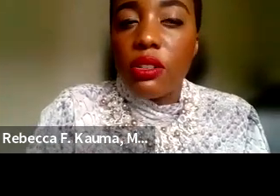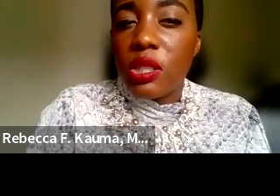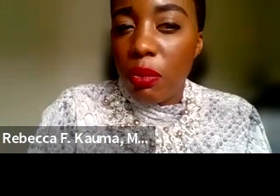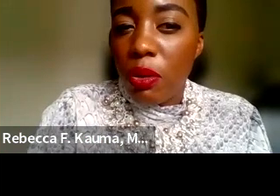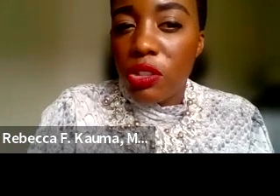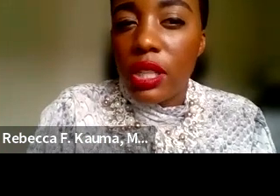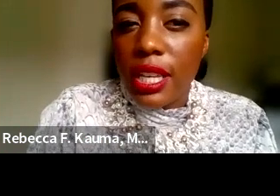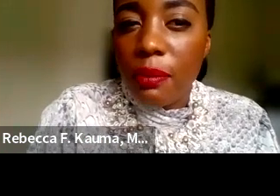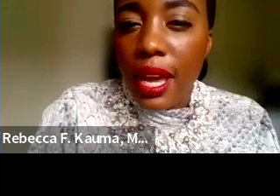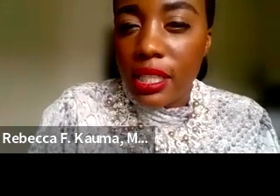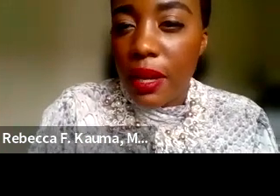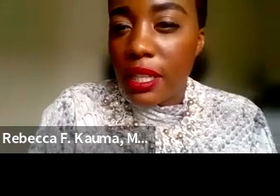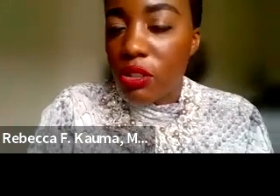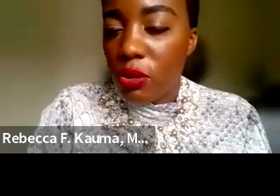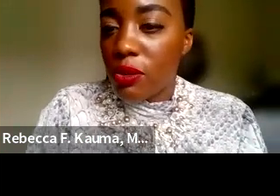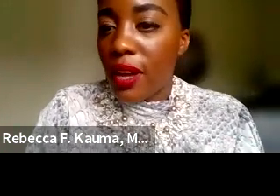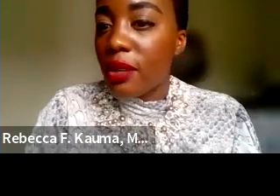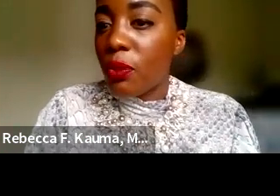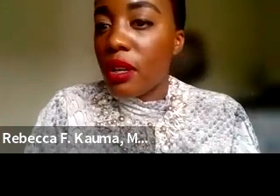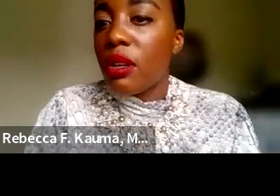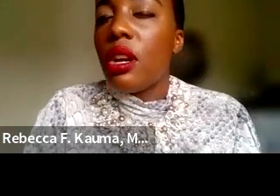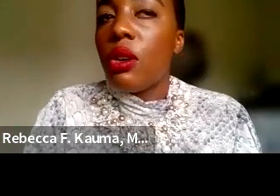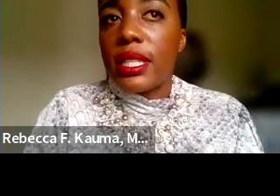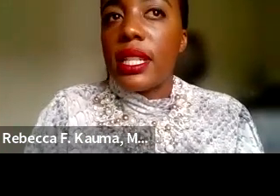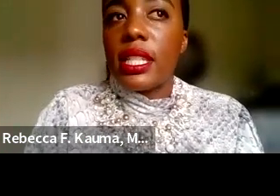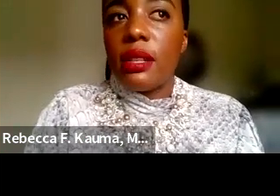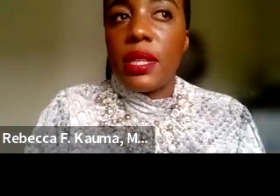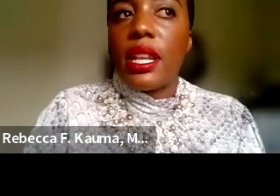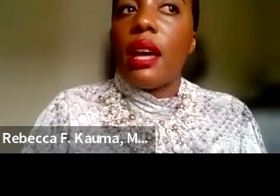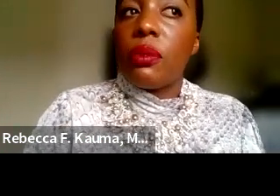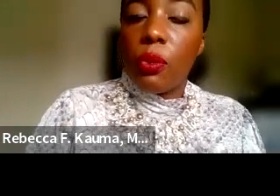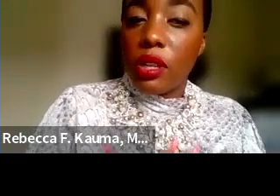are disproportionately impacted by the digital divide where residents can meet up with one